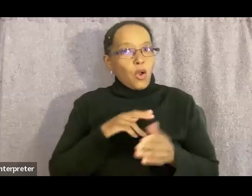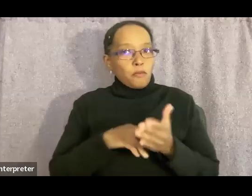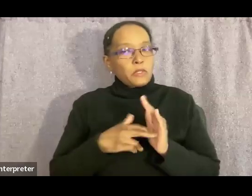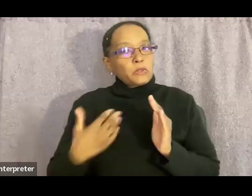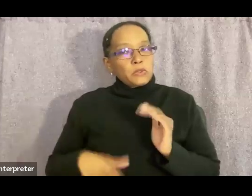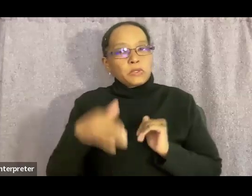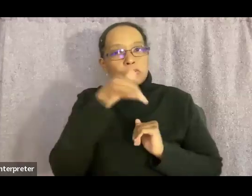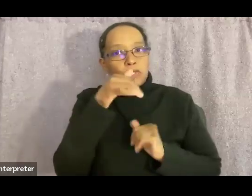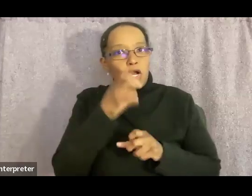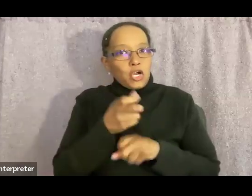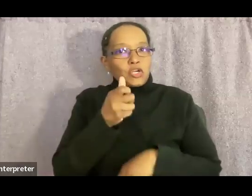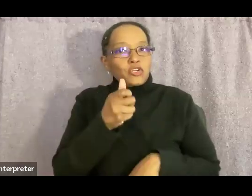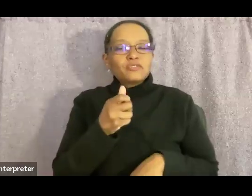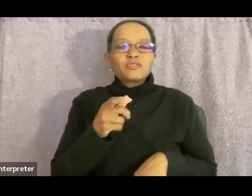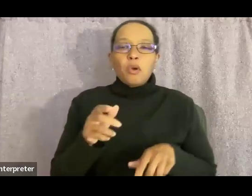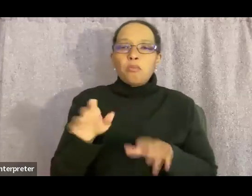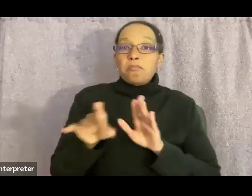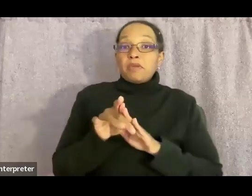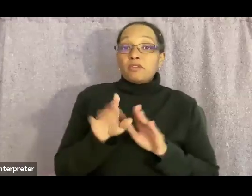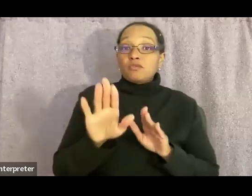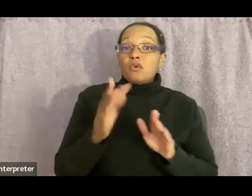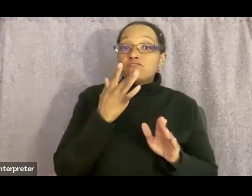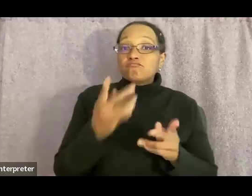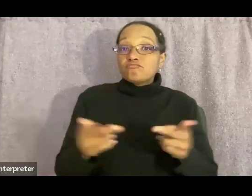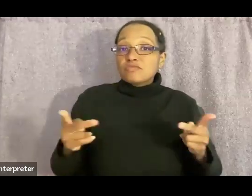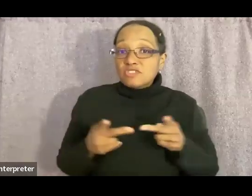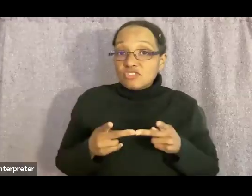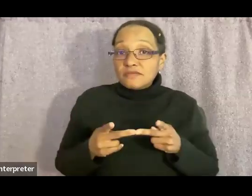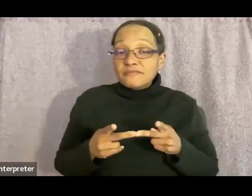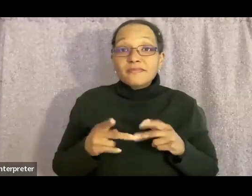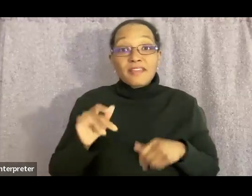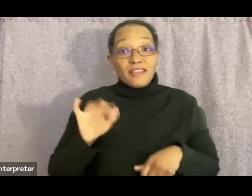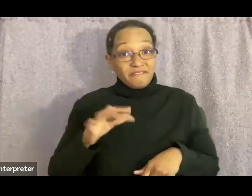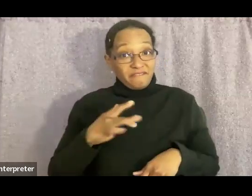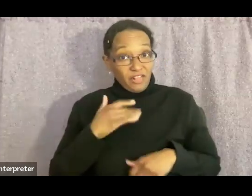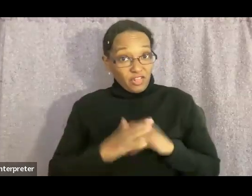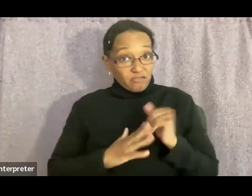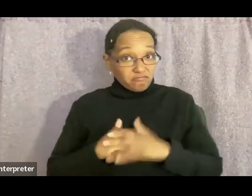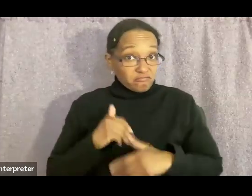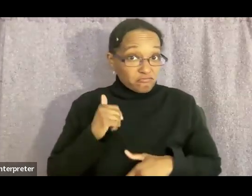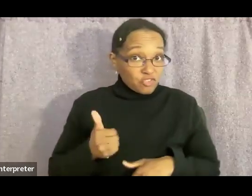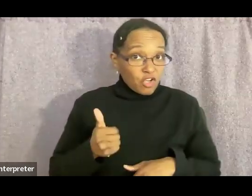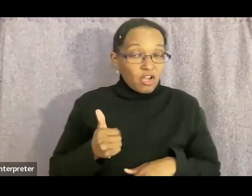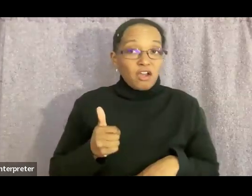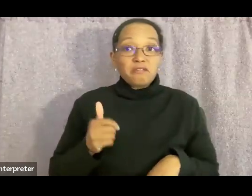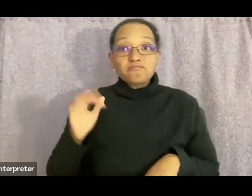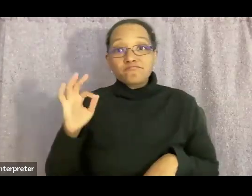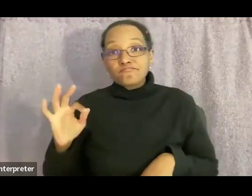So, pick your position. And if it feels good, remember you could change your mind. If it doesn't feel good, you can also change your mind.